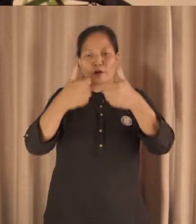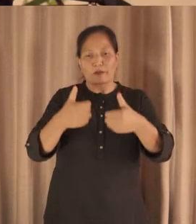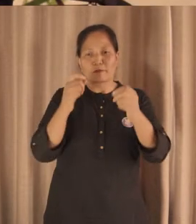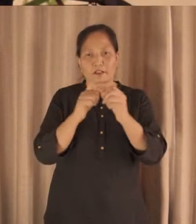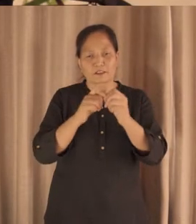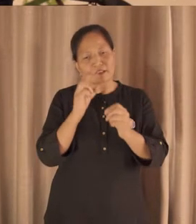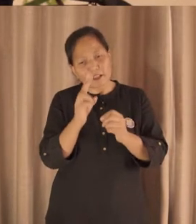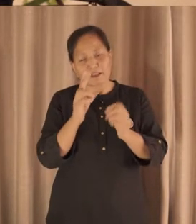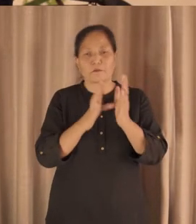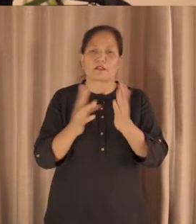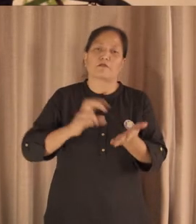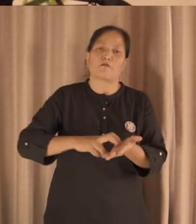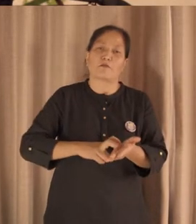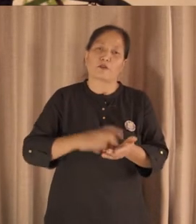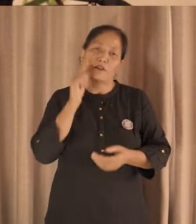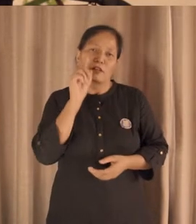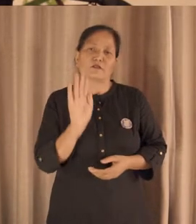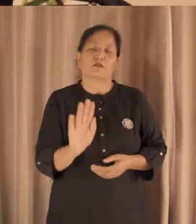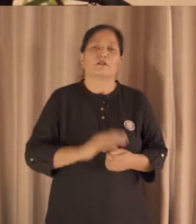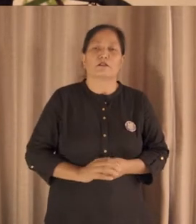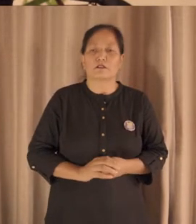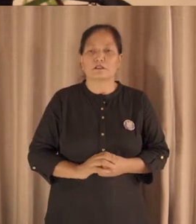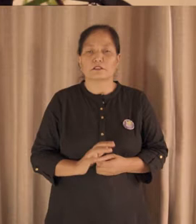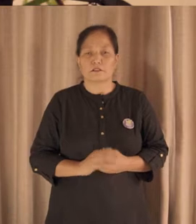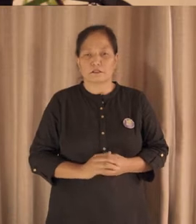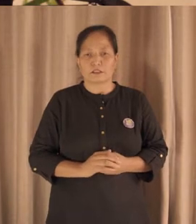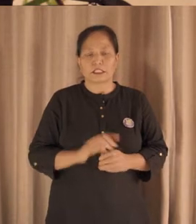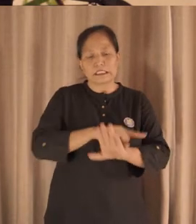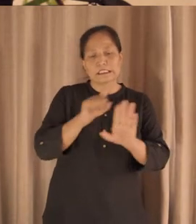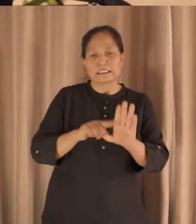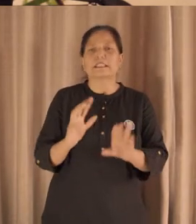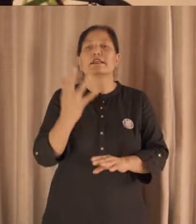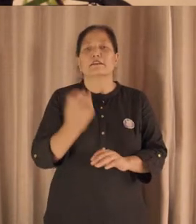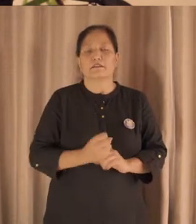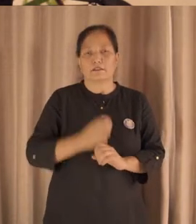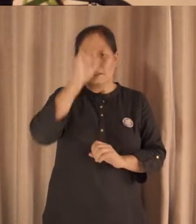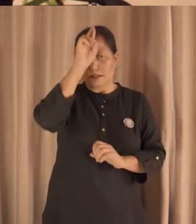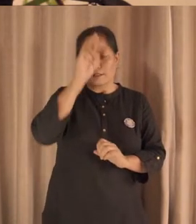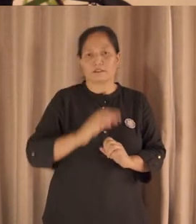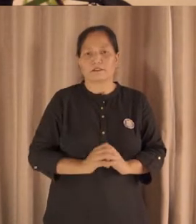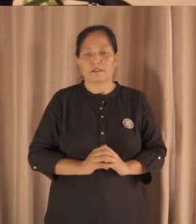process like you said before. Now, let’s talk about customary land, how with the introduction